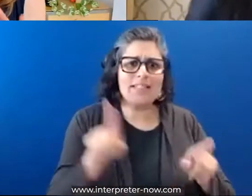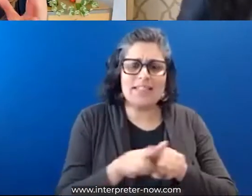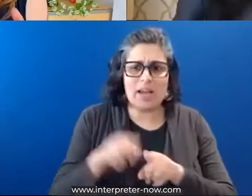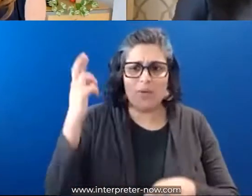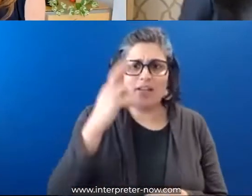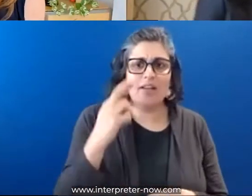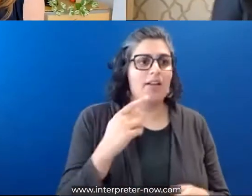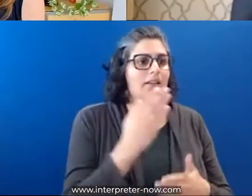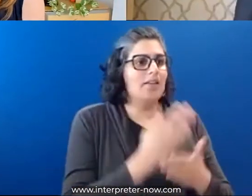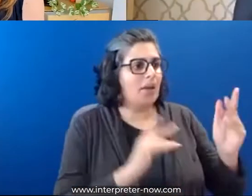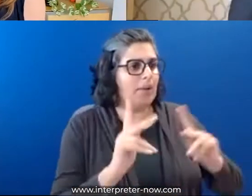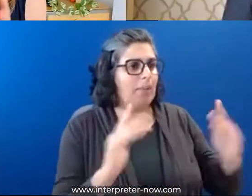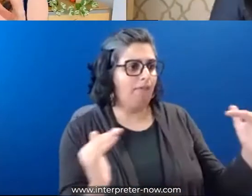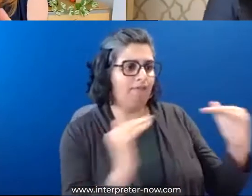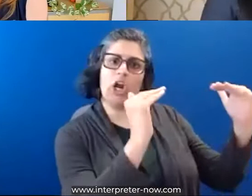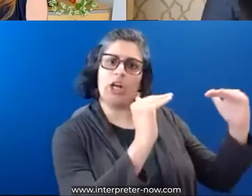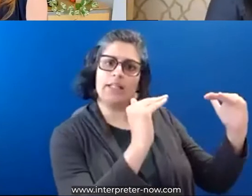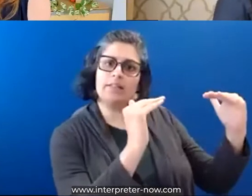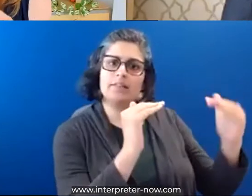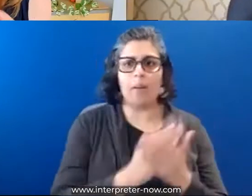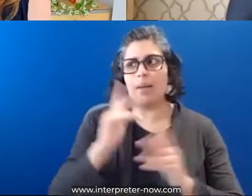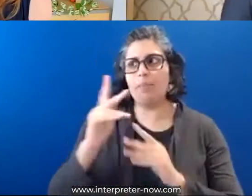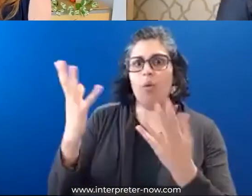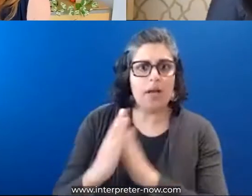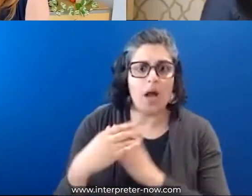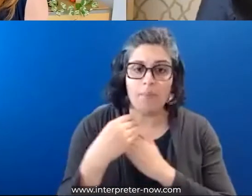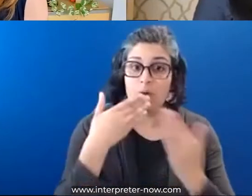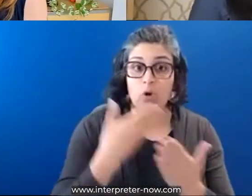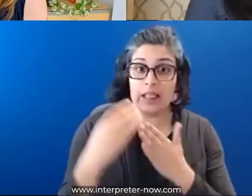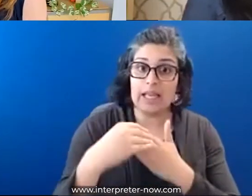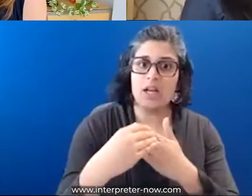Some people want to be a good leader. Some people want to give back or pay it forward.